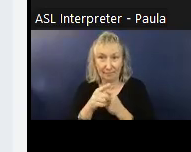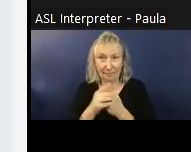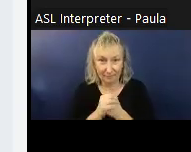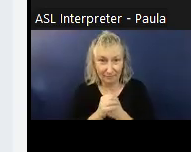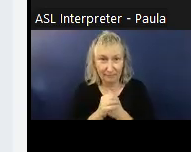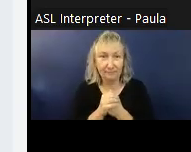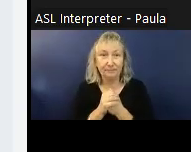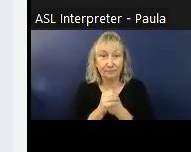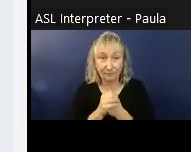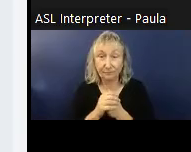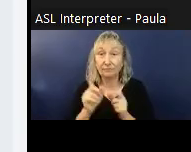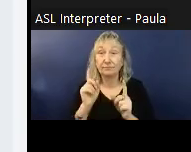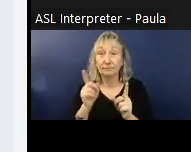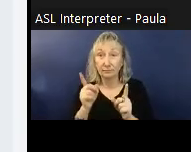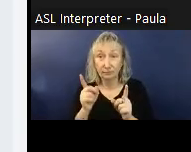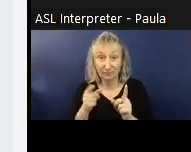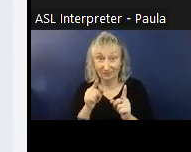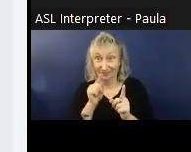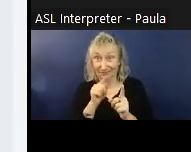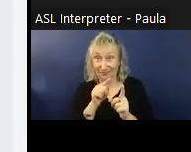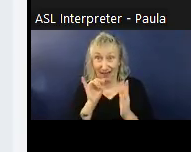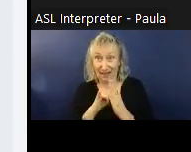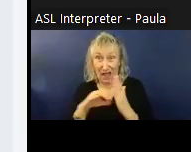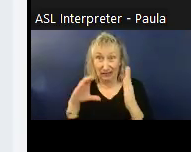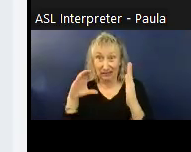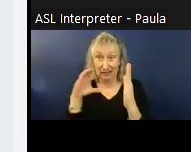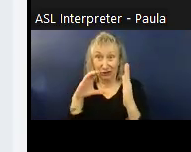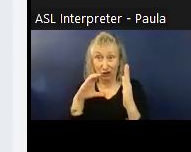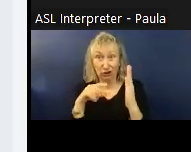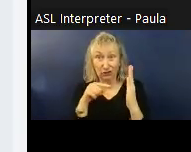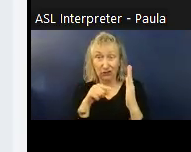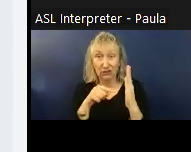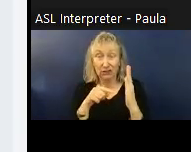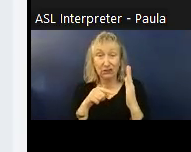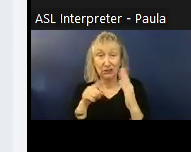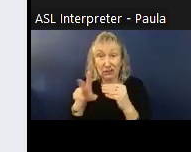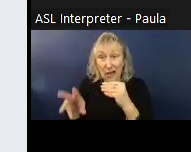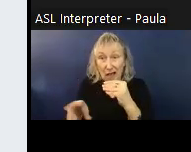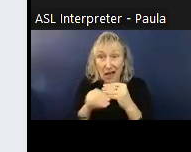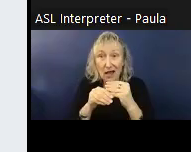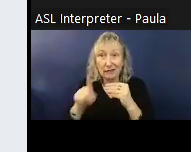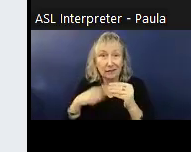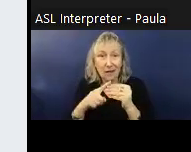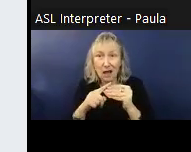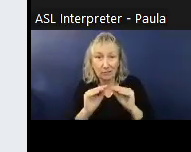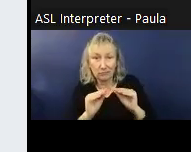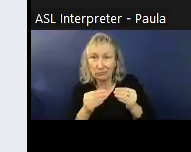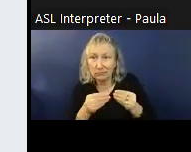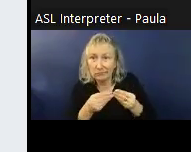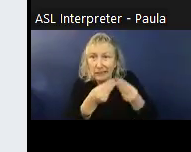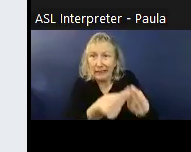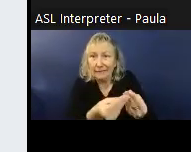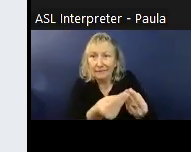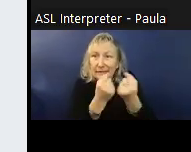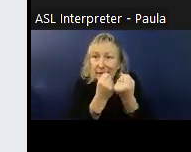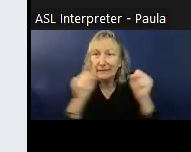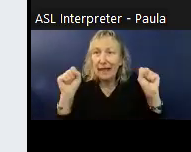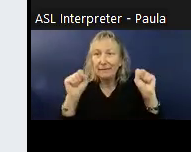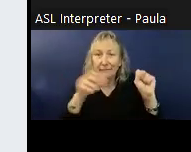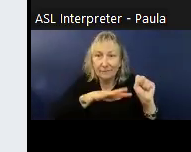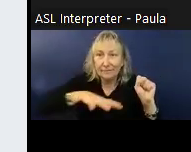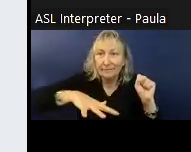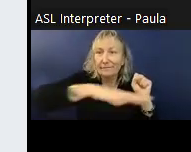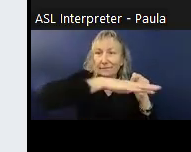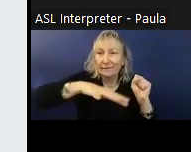So this this addition of providing a safe environment raised some concerns for us.